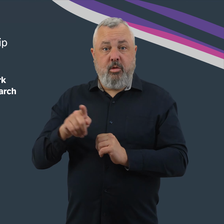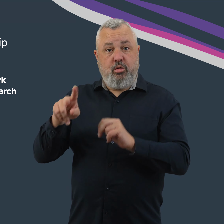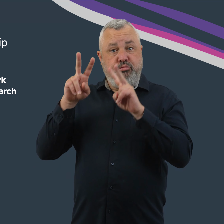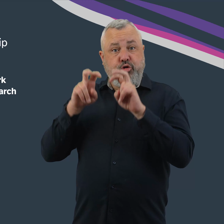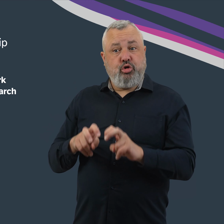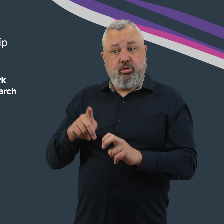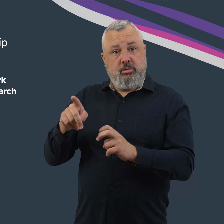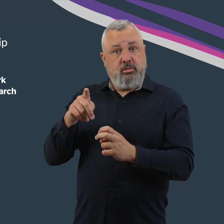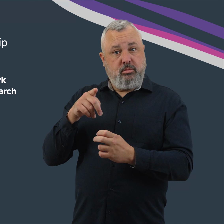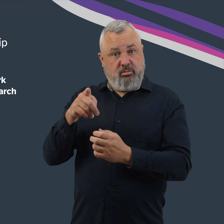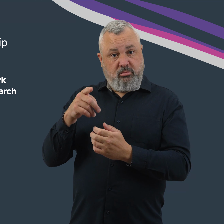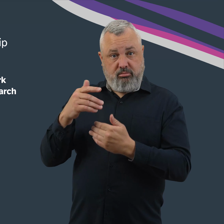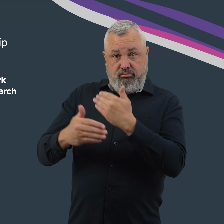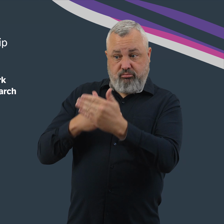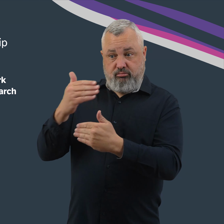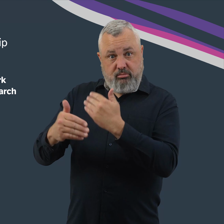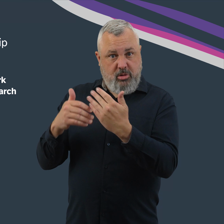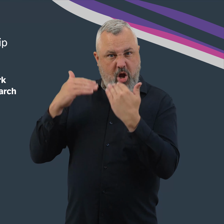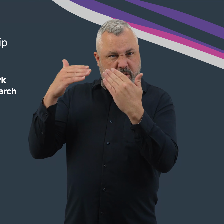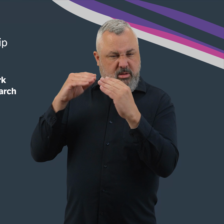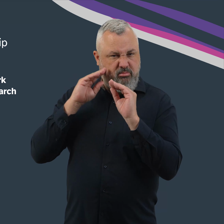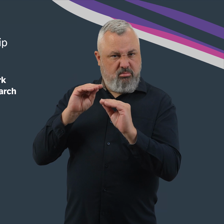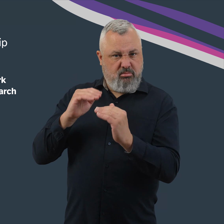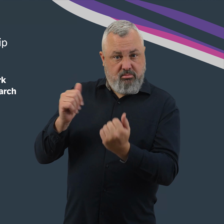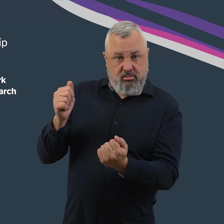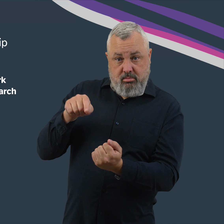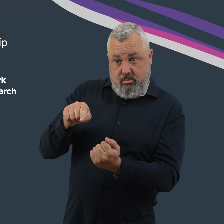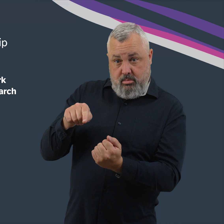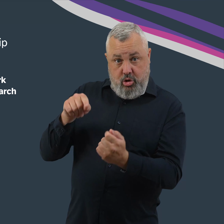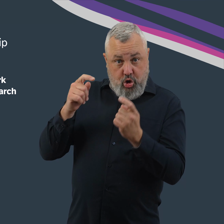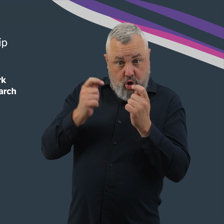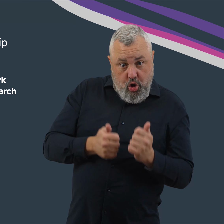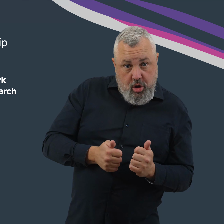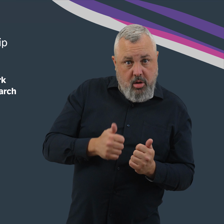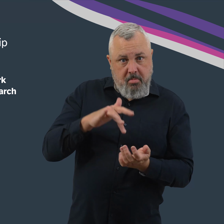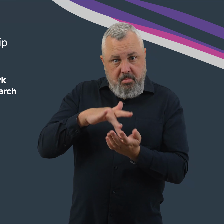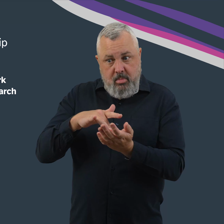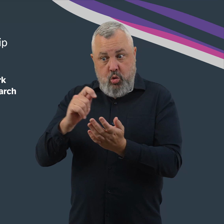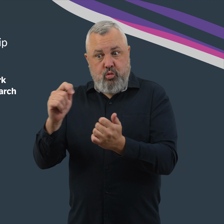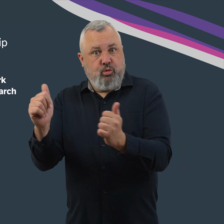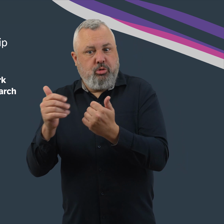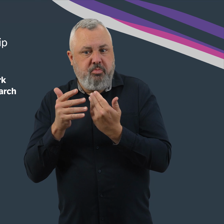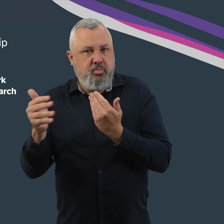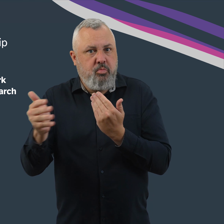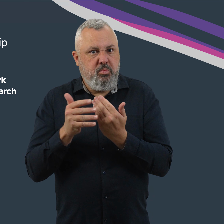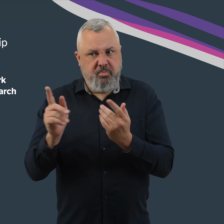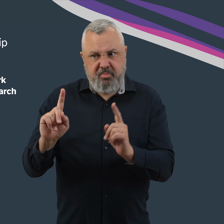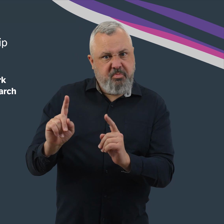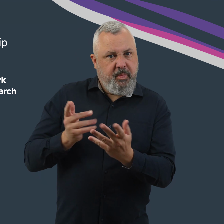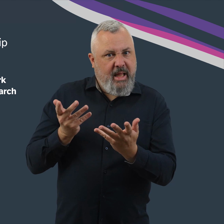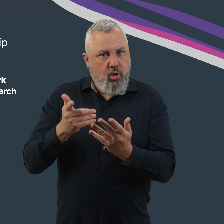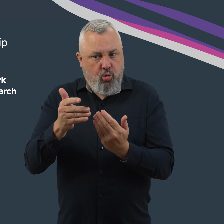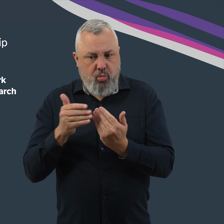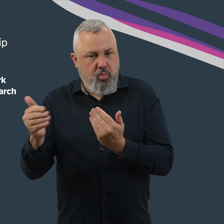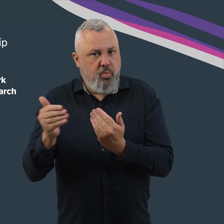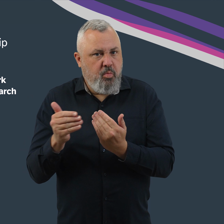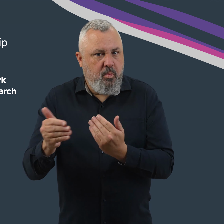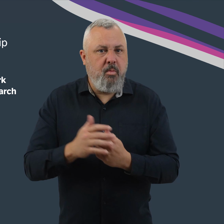What stage of your higher research degree are you at?